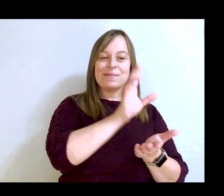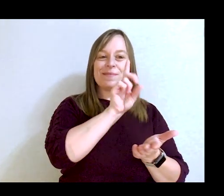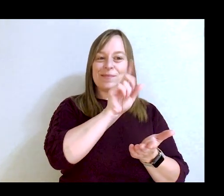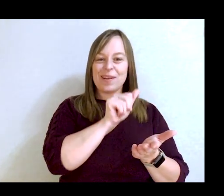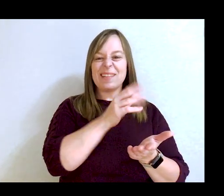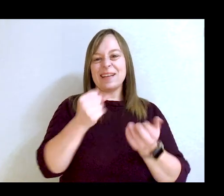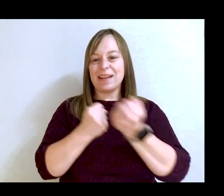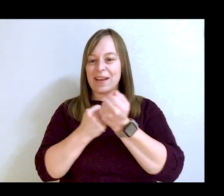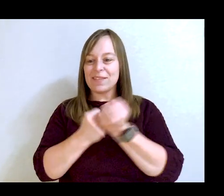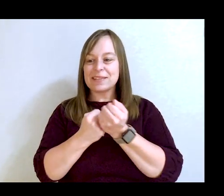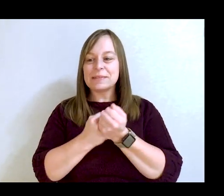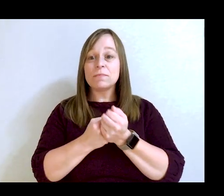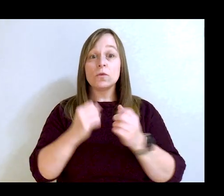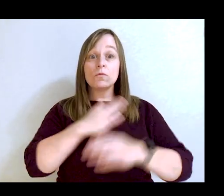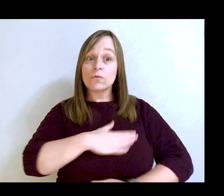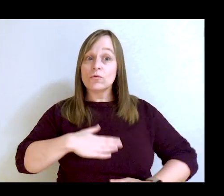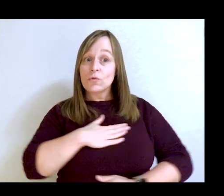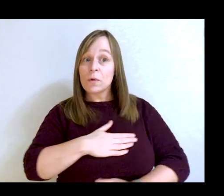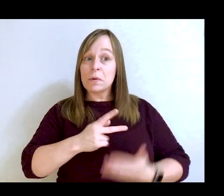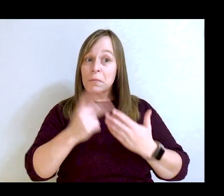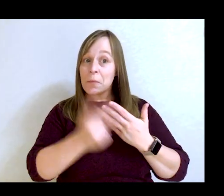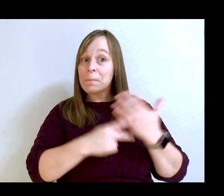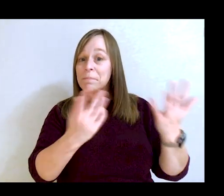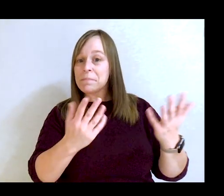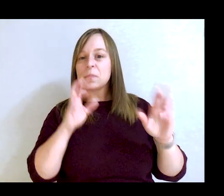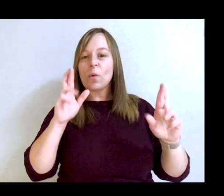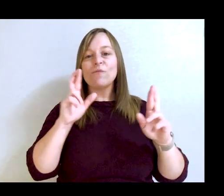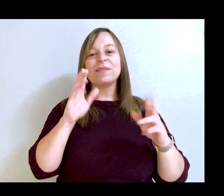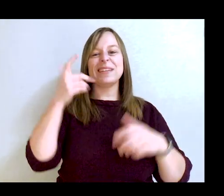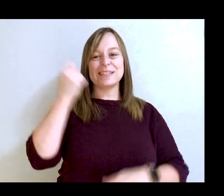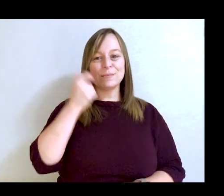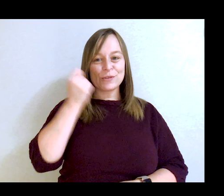advocacy. If you enjoyed our program, and we hope you did, make sure to subscribe,